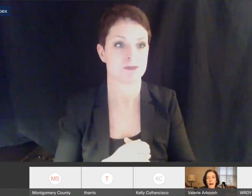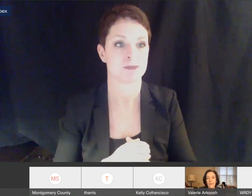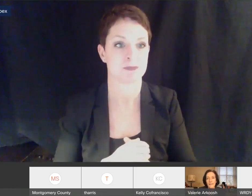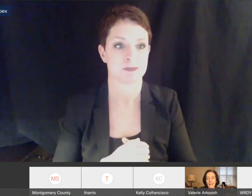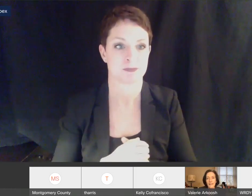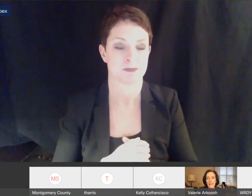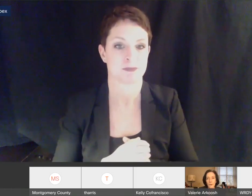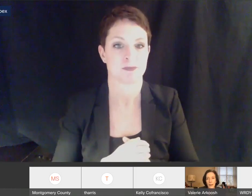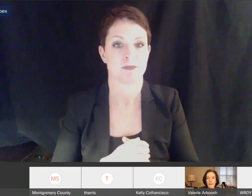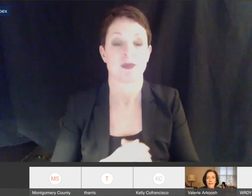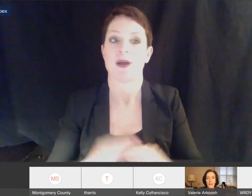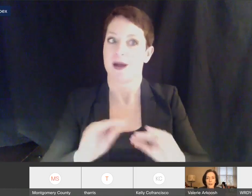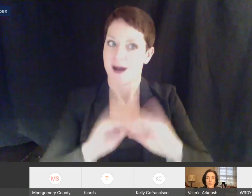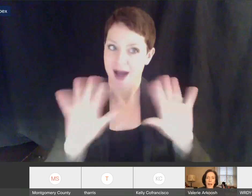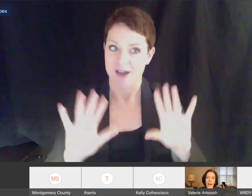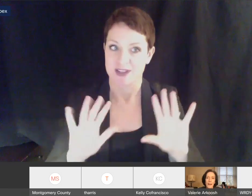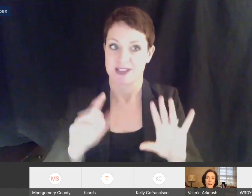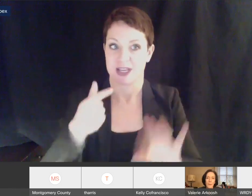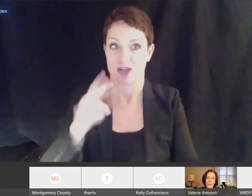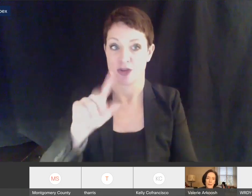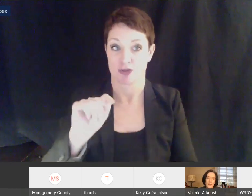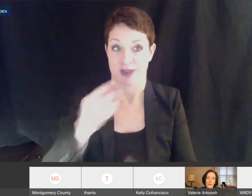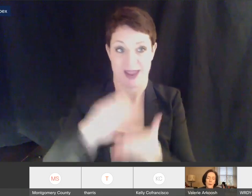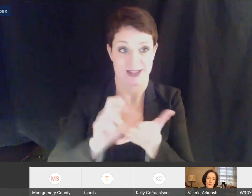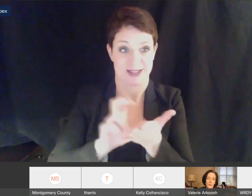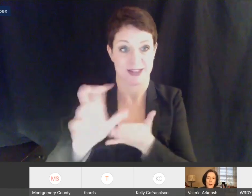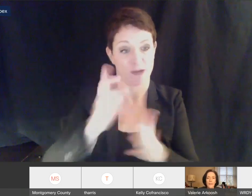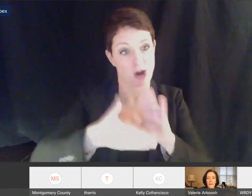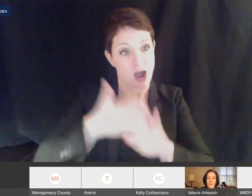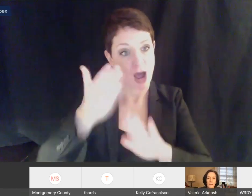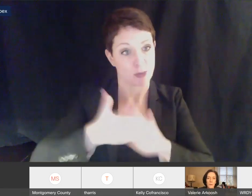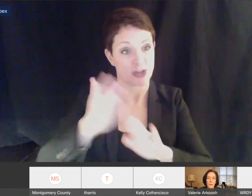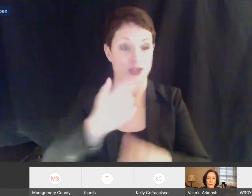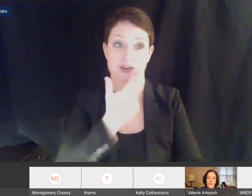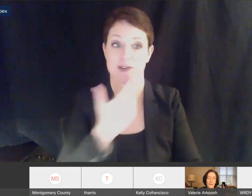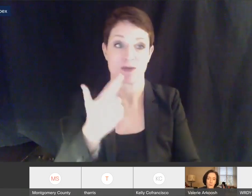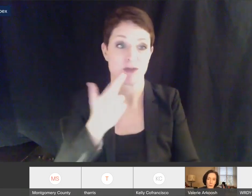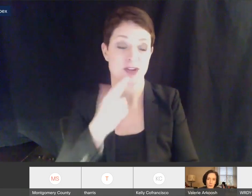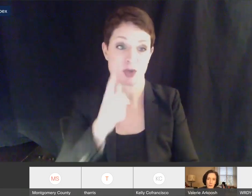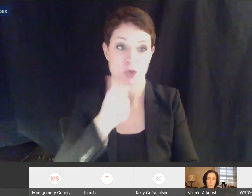Obviously, this grant is geared at operations or restaurants that have experienced disruption